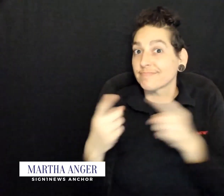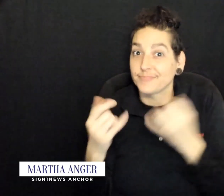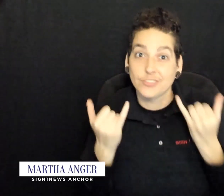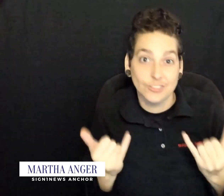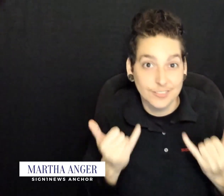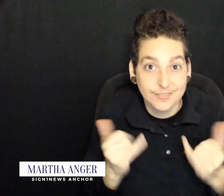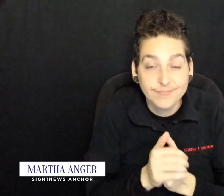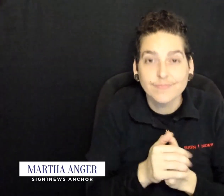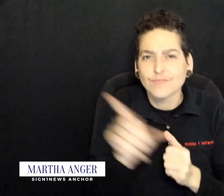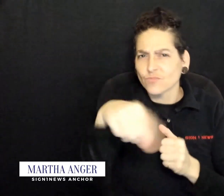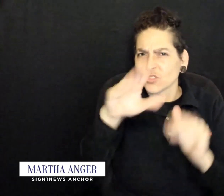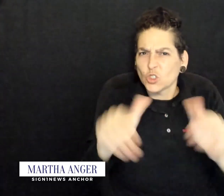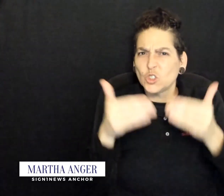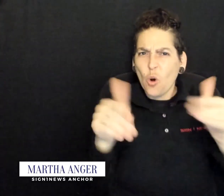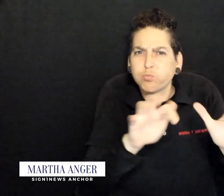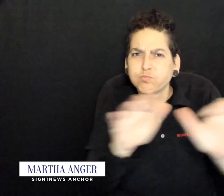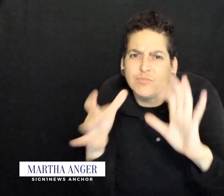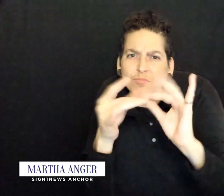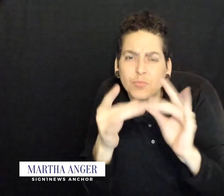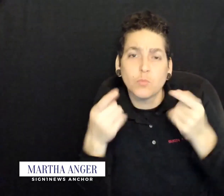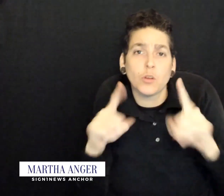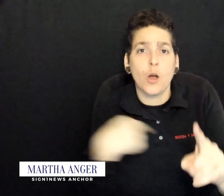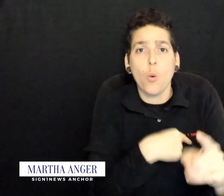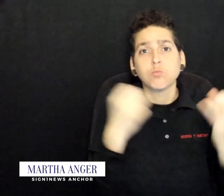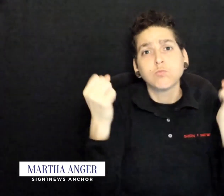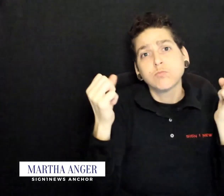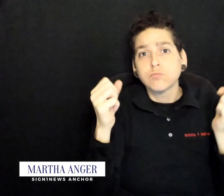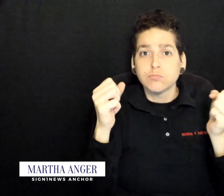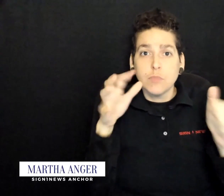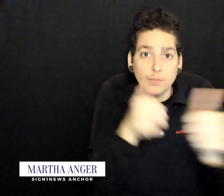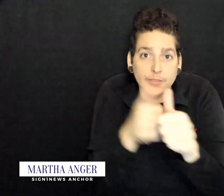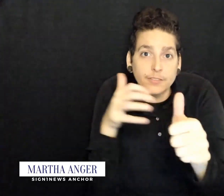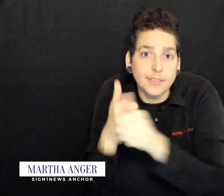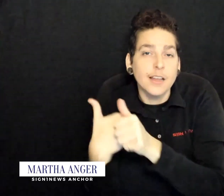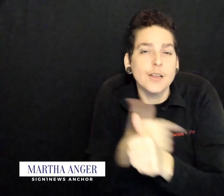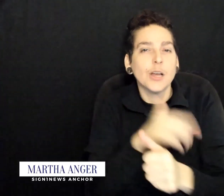stories making headlines today and if you post an interesting comment during this update